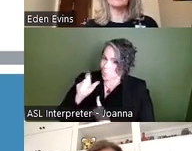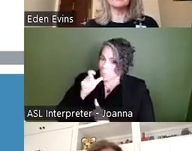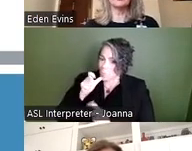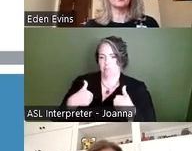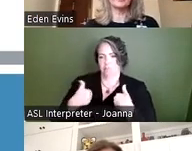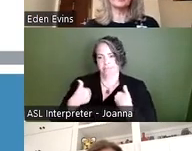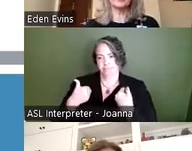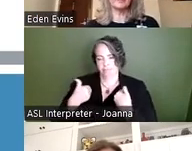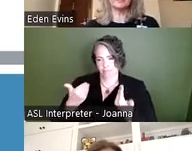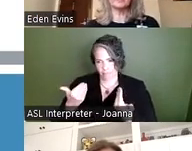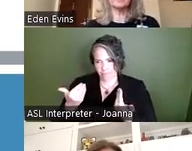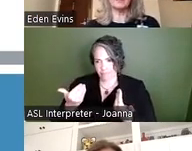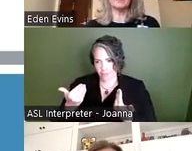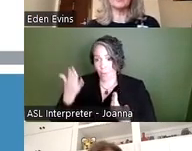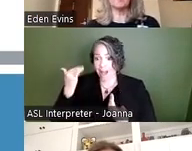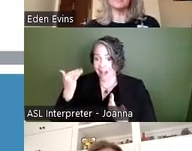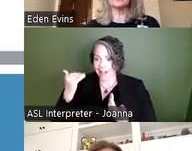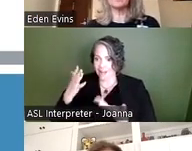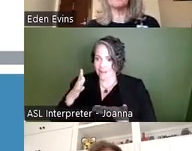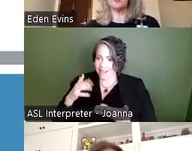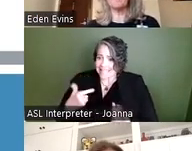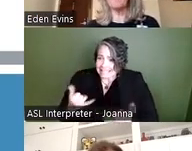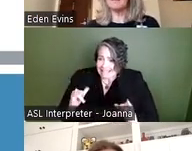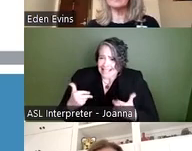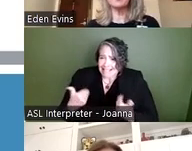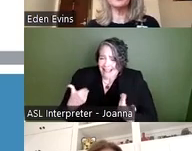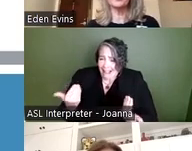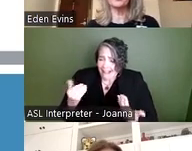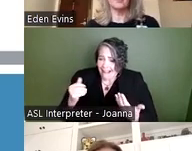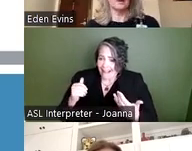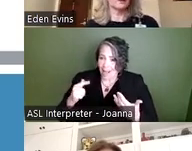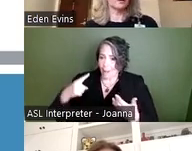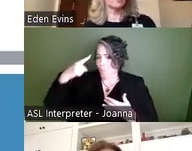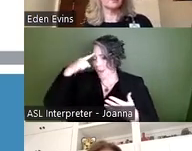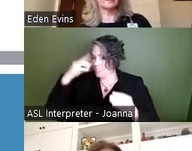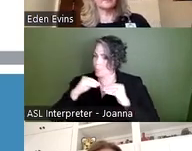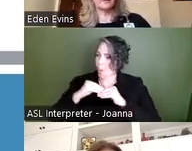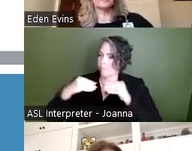addicted to another substance and their brains are far more malleable to addictive substances.